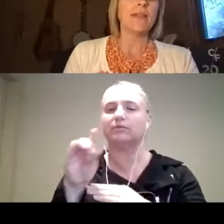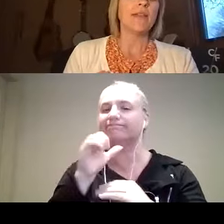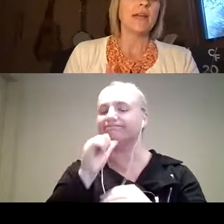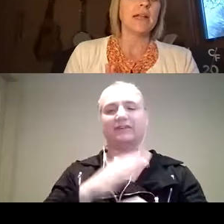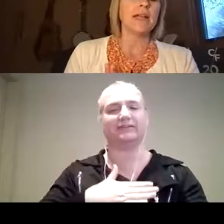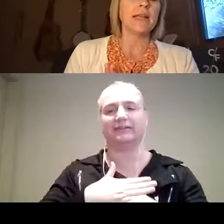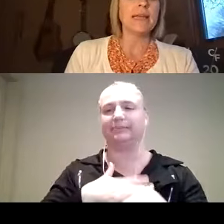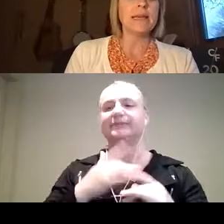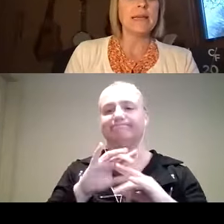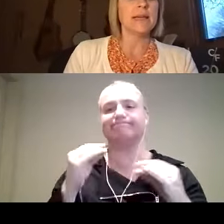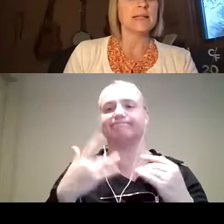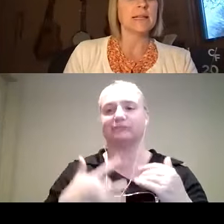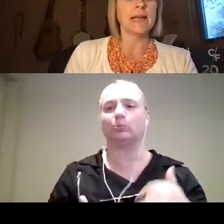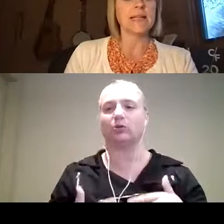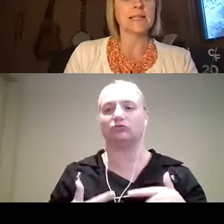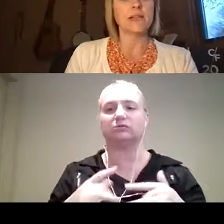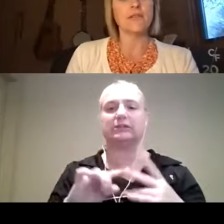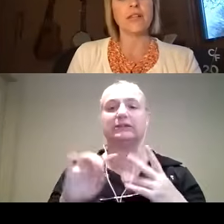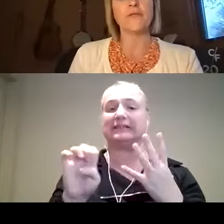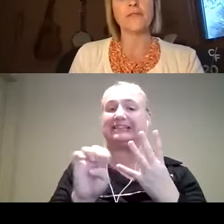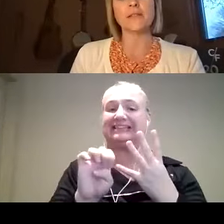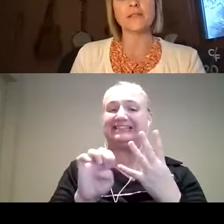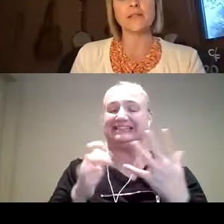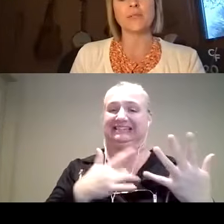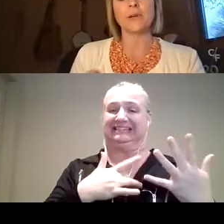And then E is a tendency to develop physical symptoms